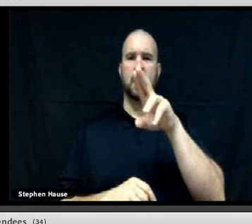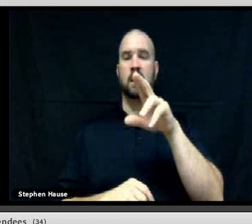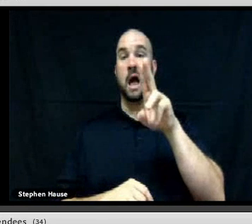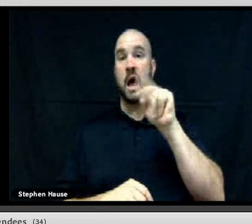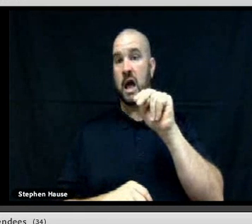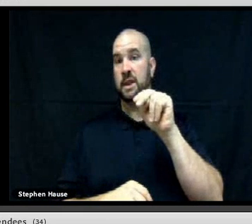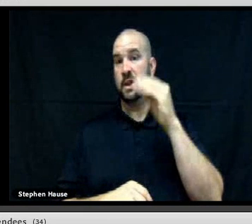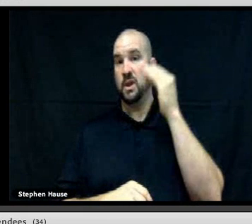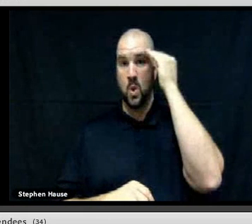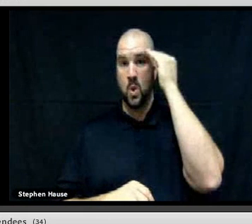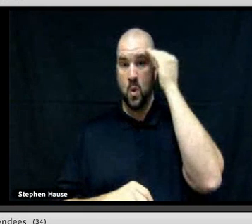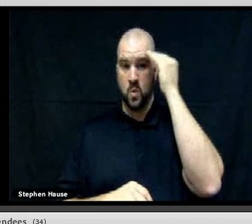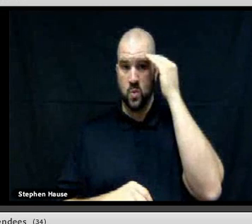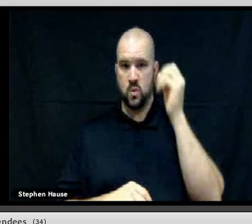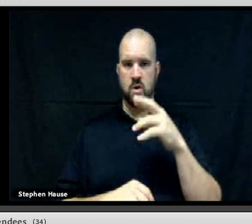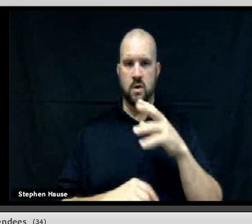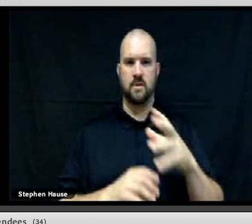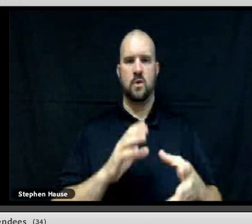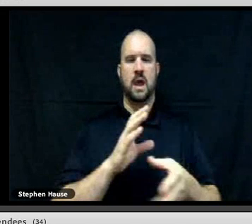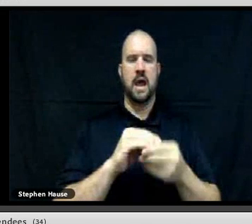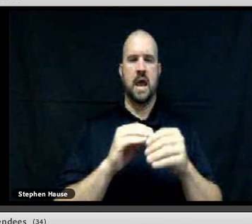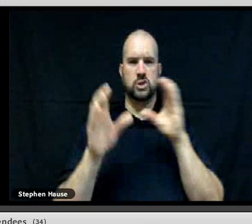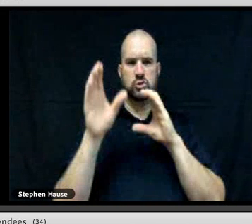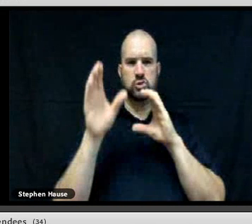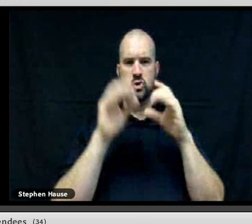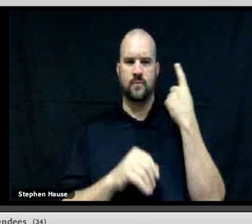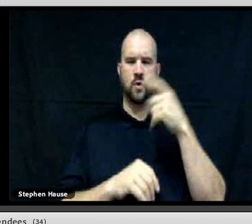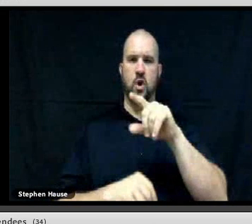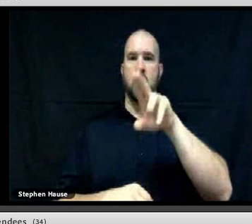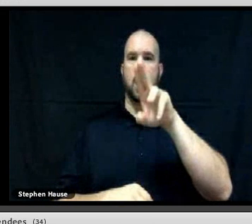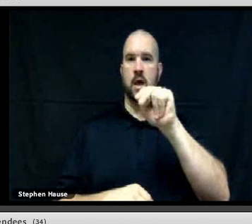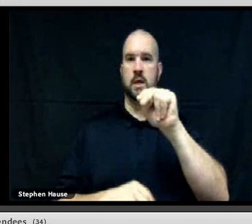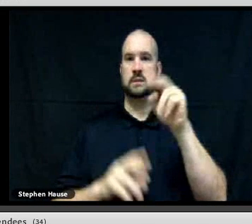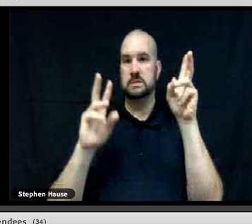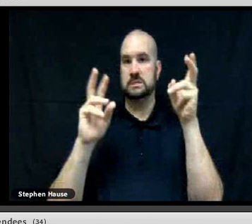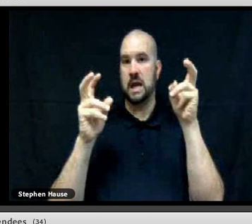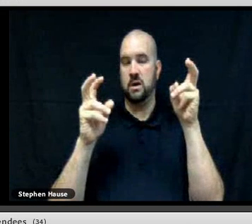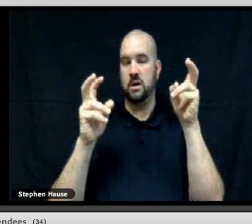for "untitled," um, and over 77,000 objects come up.